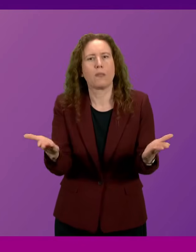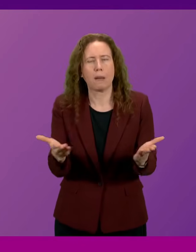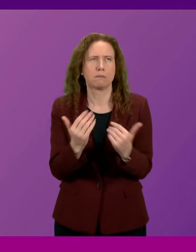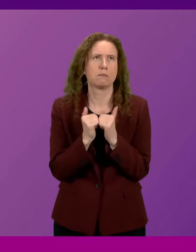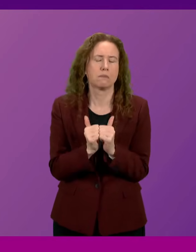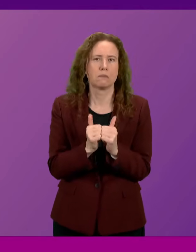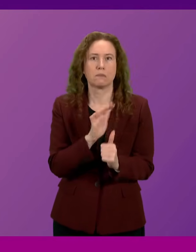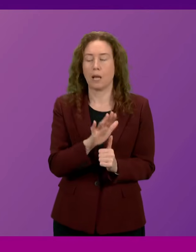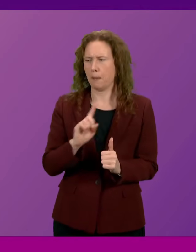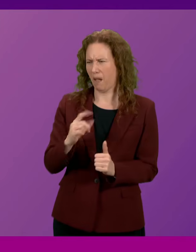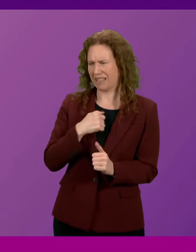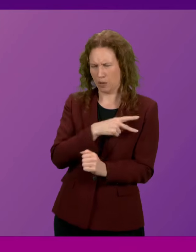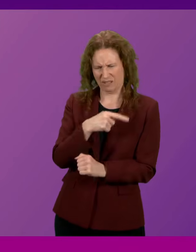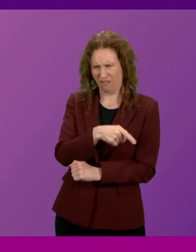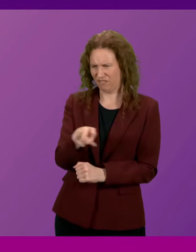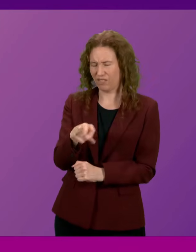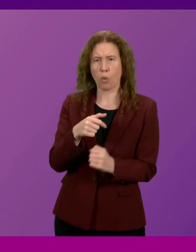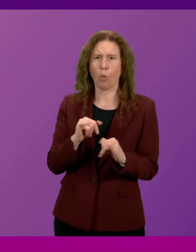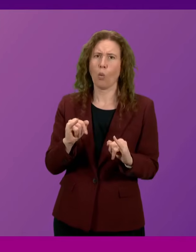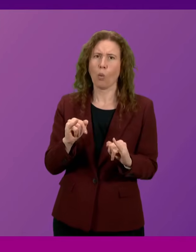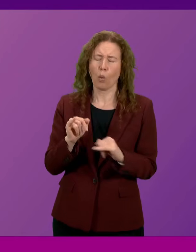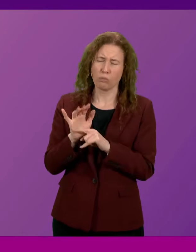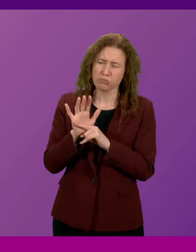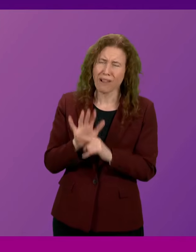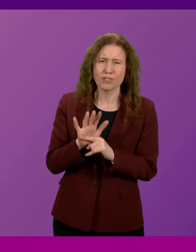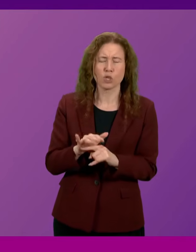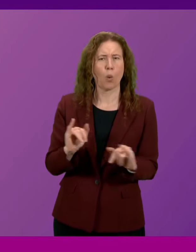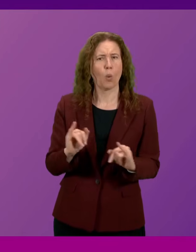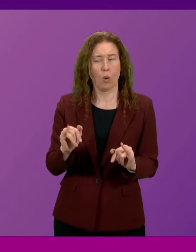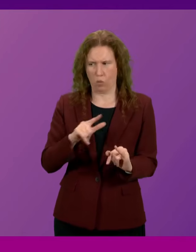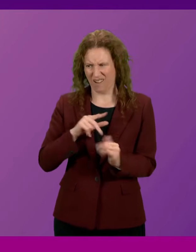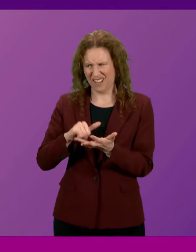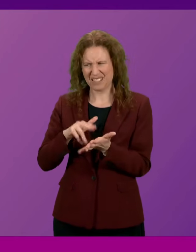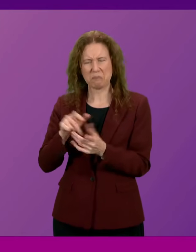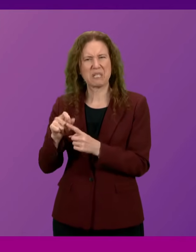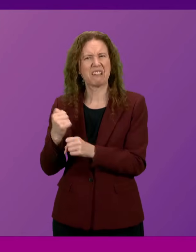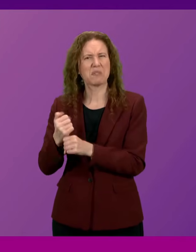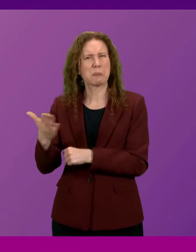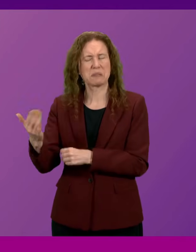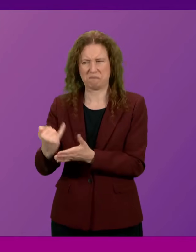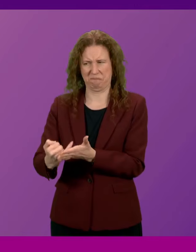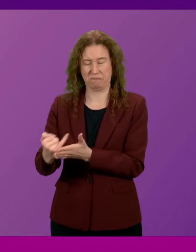However, our staff are under intense pressure because of the SNP Government. Agency spending